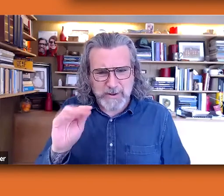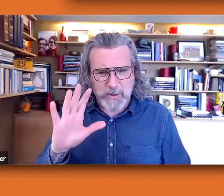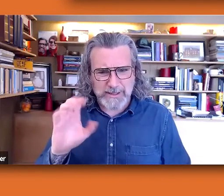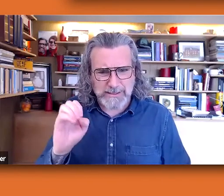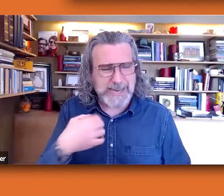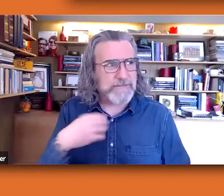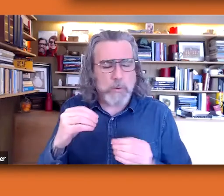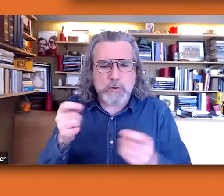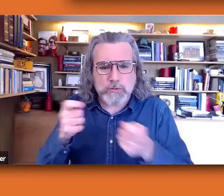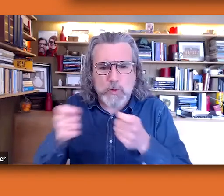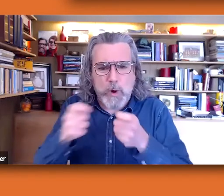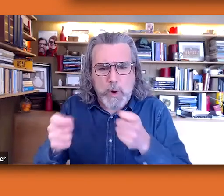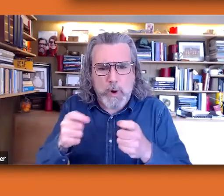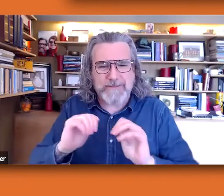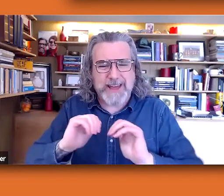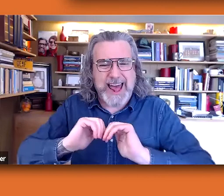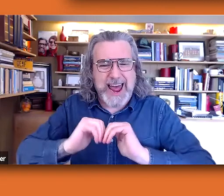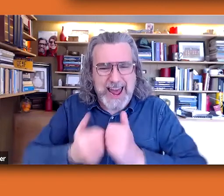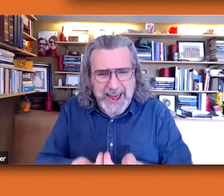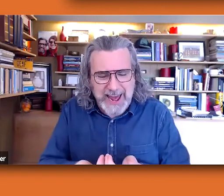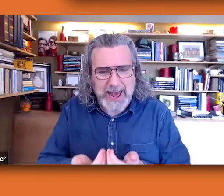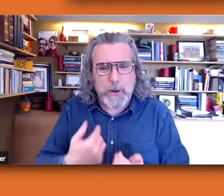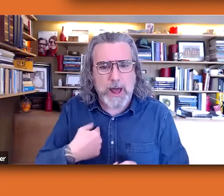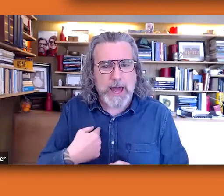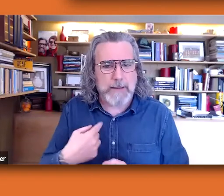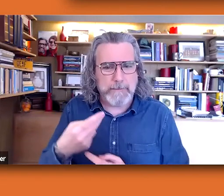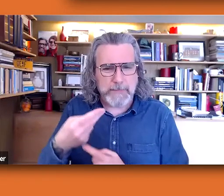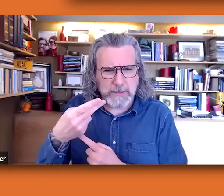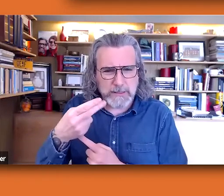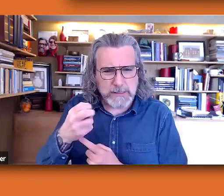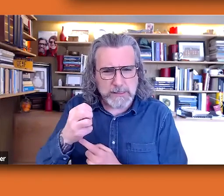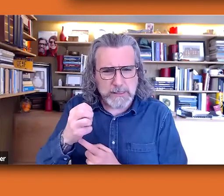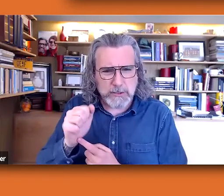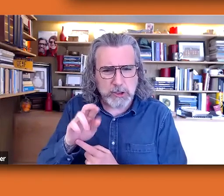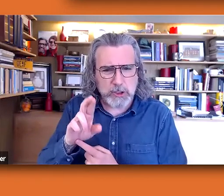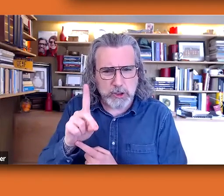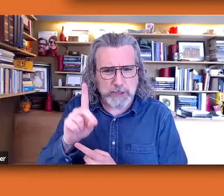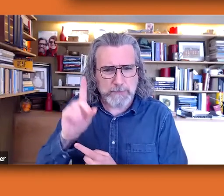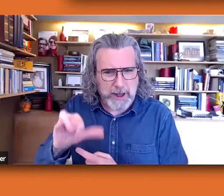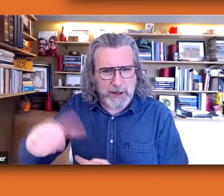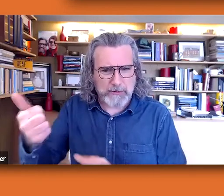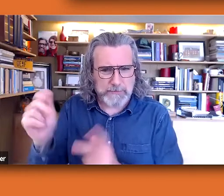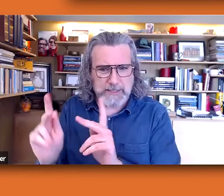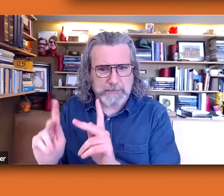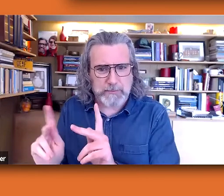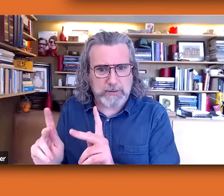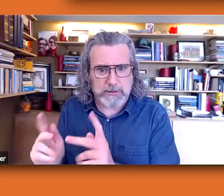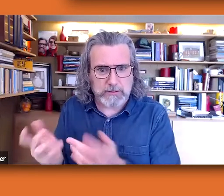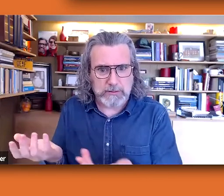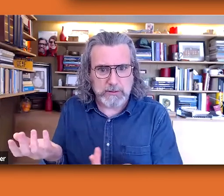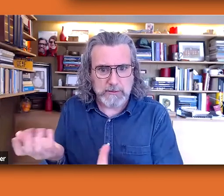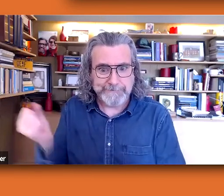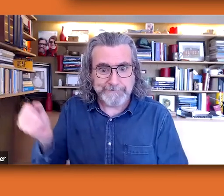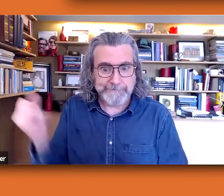Um, if I'm always having a different interpreter, I--I feel that my voice is lost,